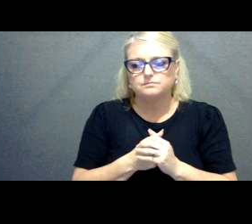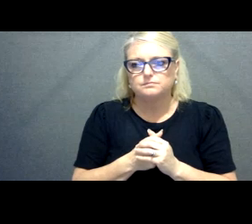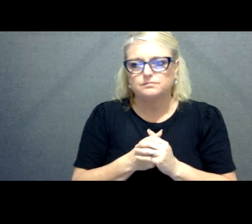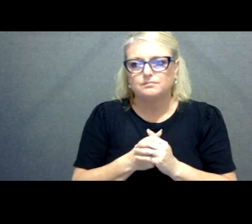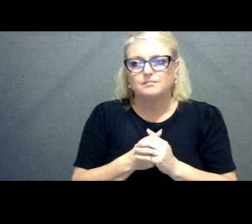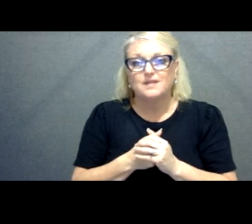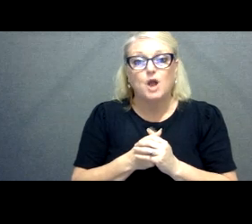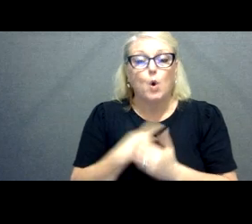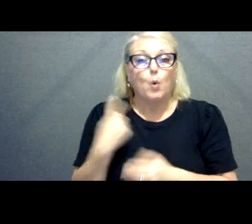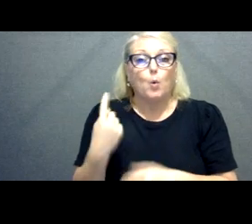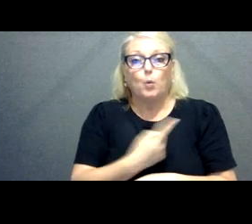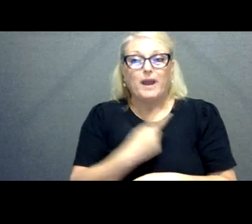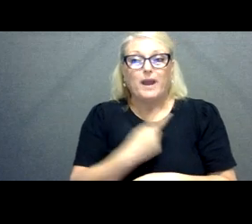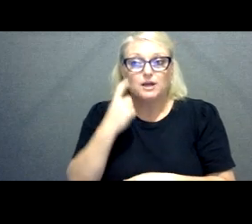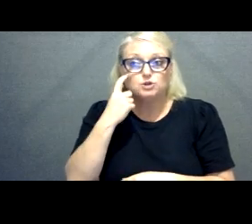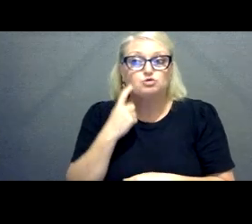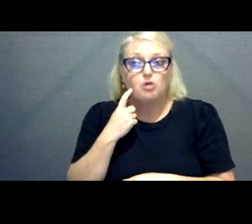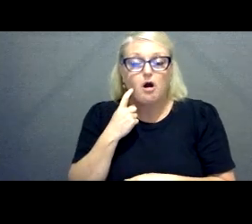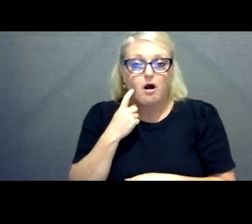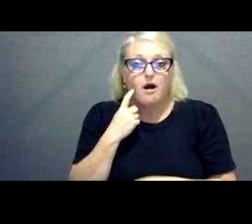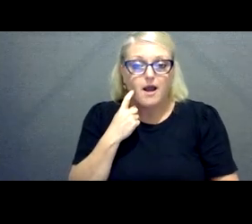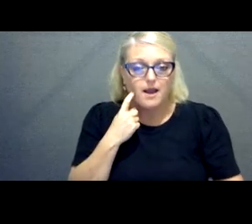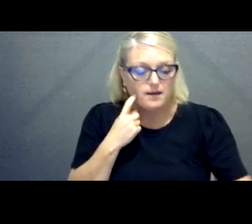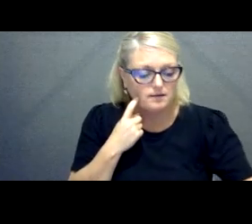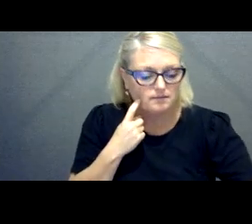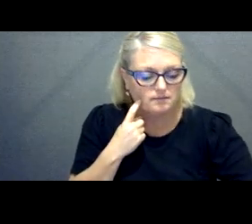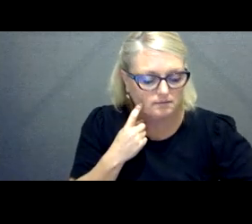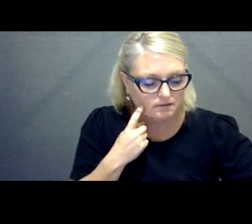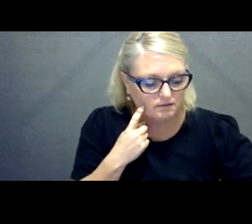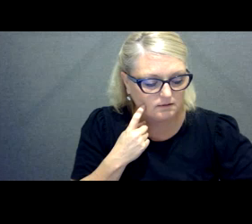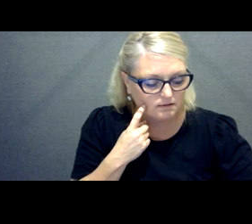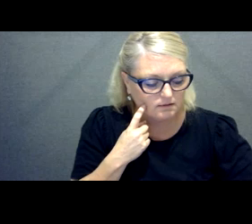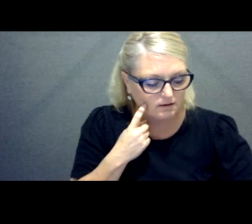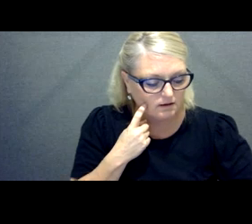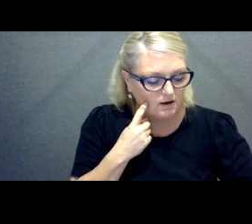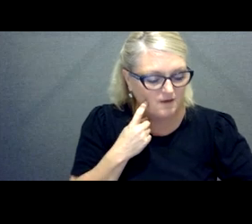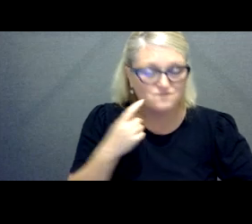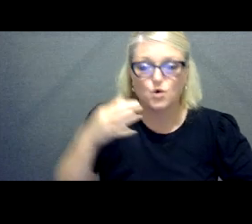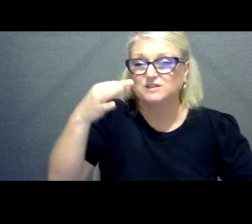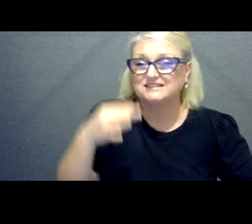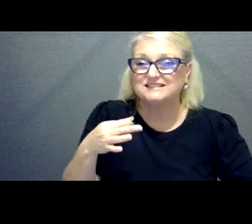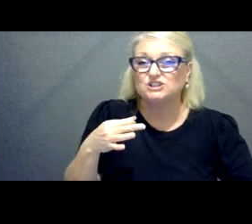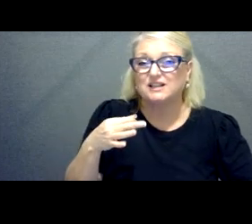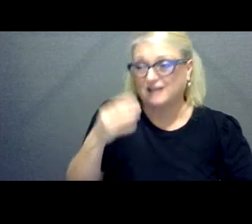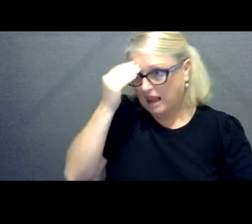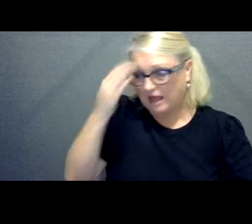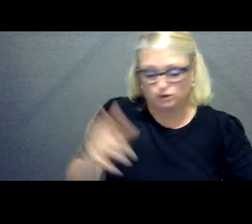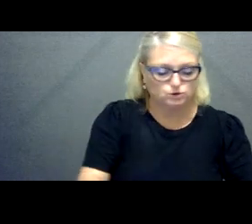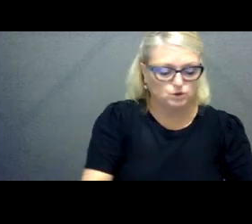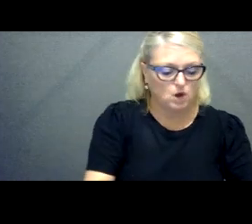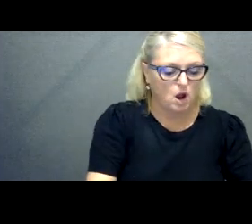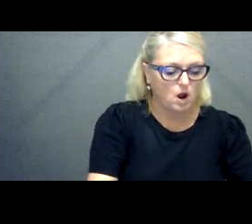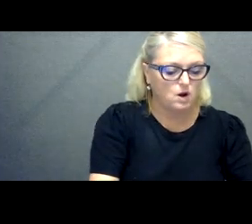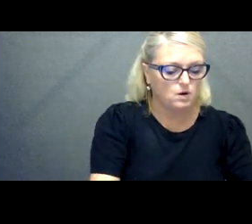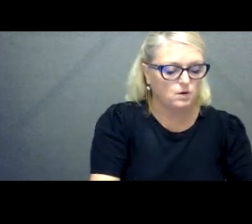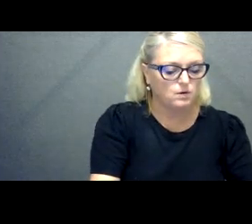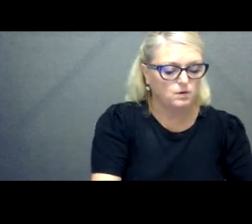to get um uh decisions out to you as quickly as possible um normally the turnaround time is within